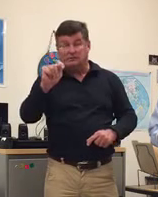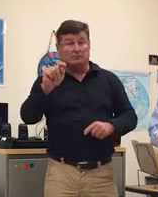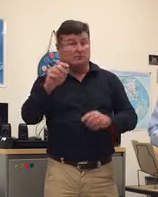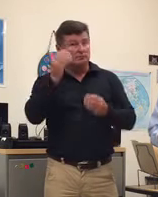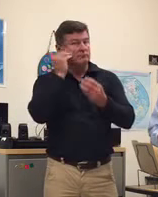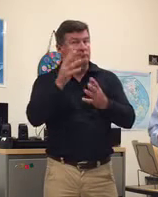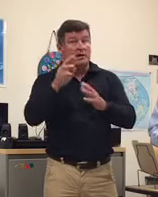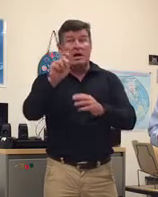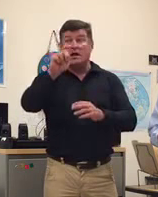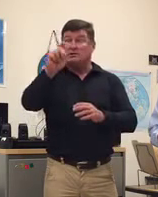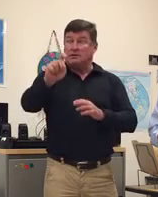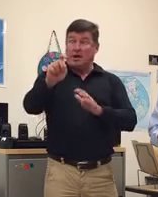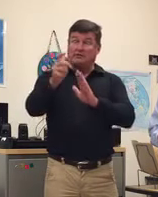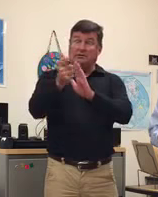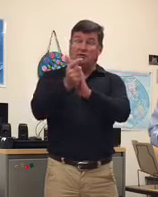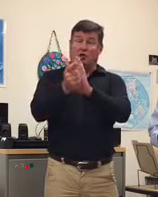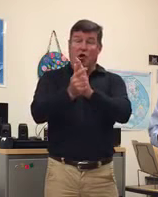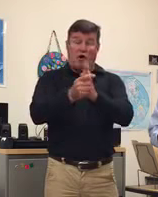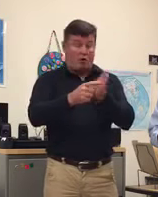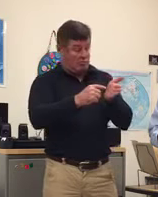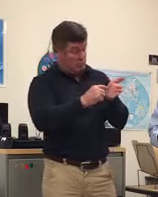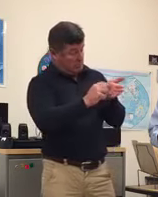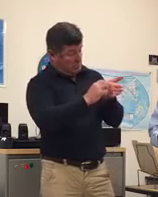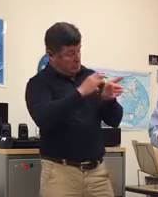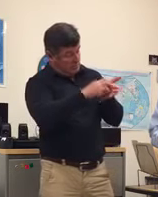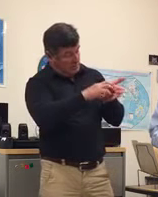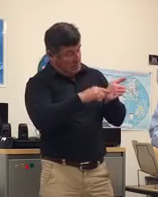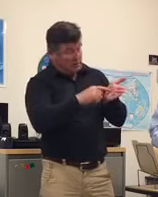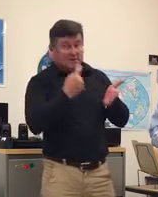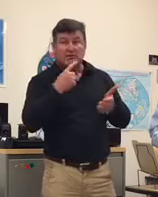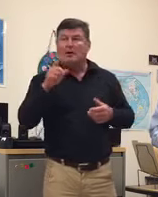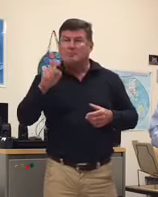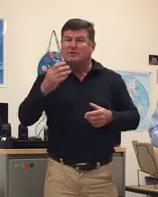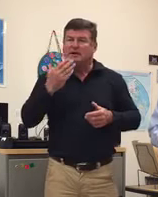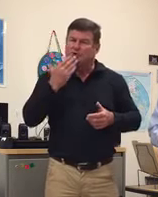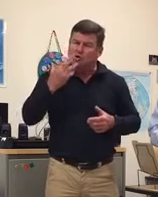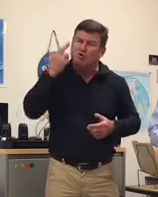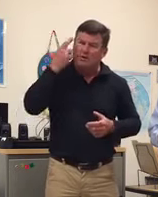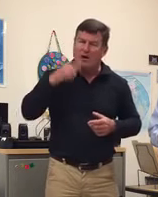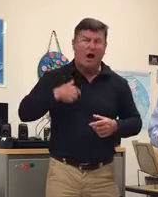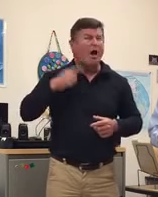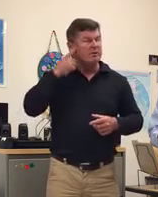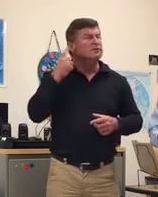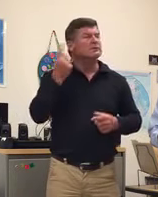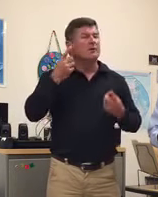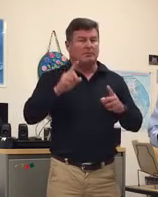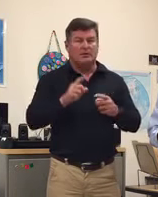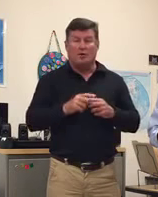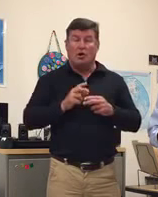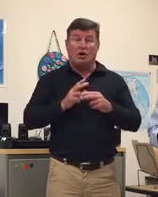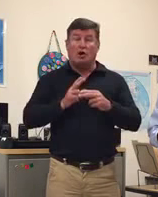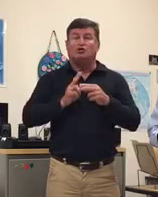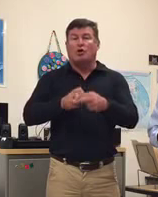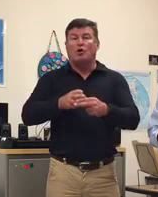It's important to understand that in this state law, there has to be a reason why you believe something has happened wrong.